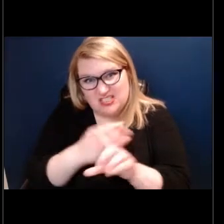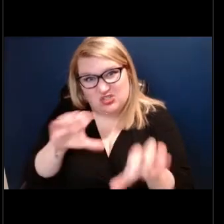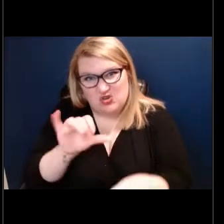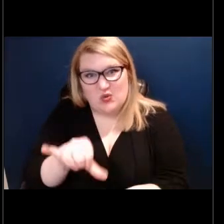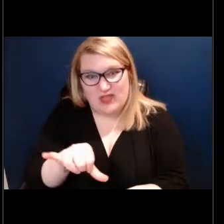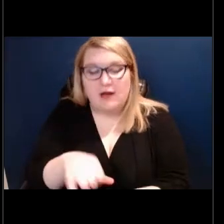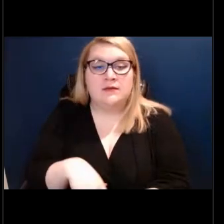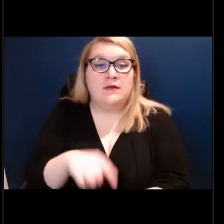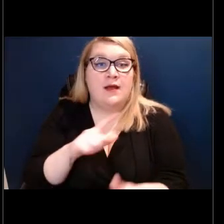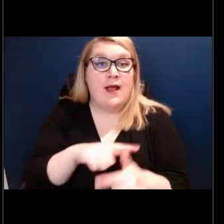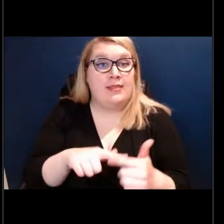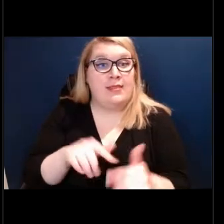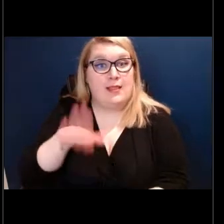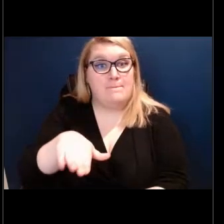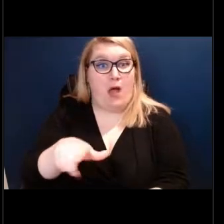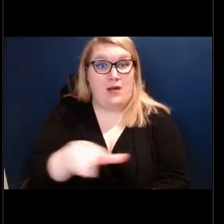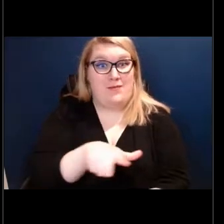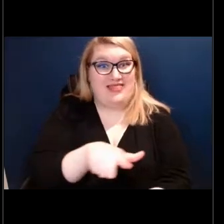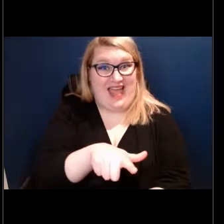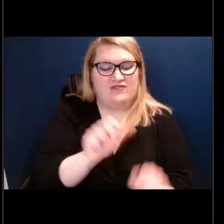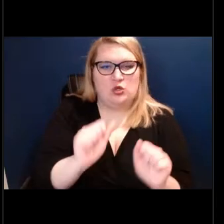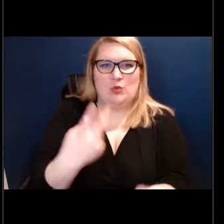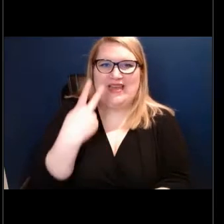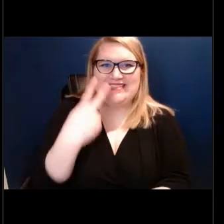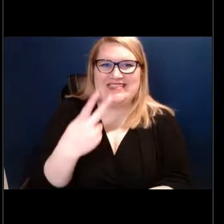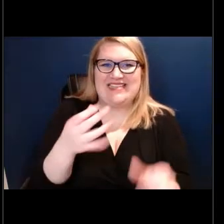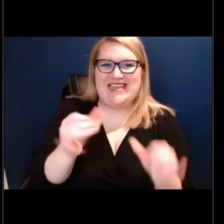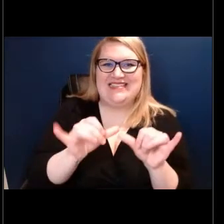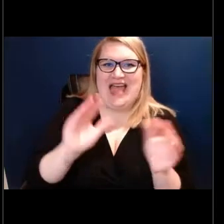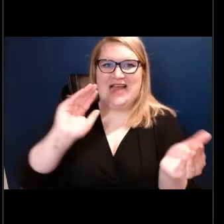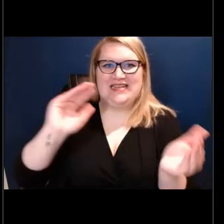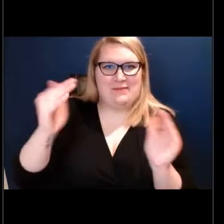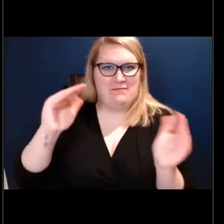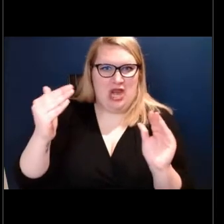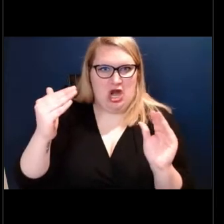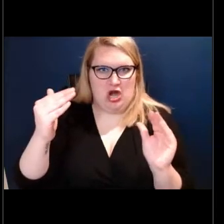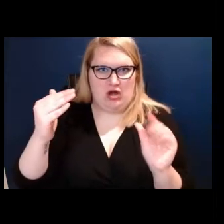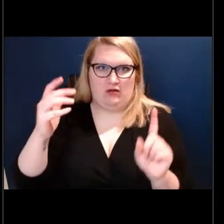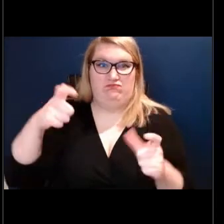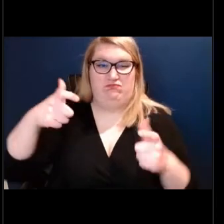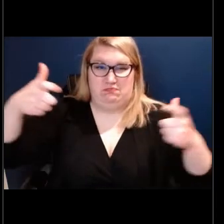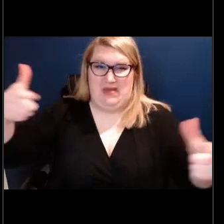you can see a good size comparison of how some some of these satellites are. They're pretty big when you see the person